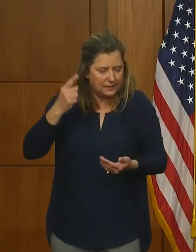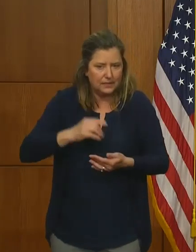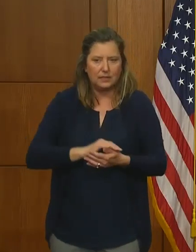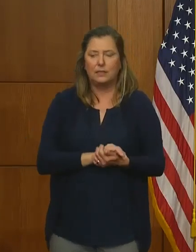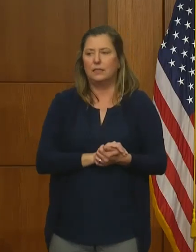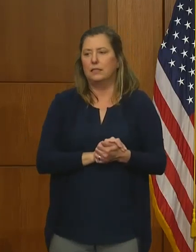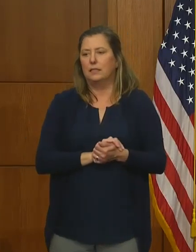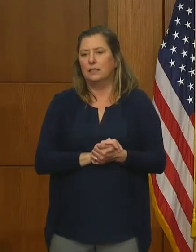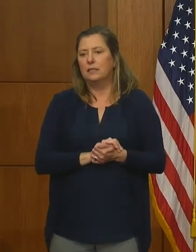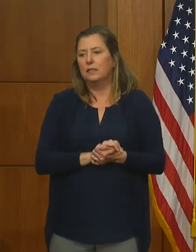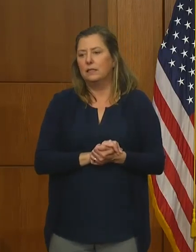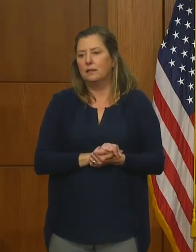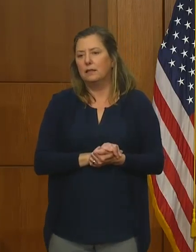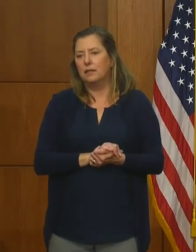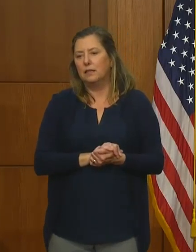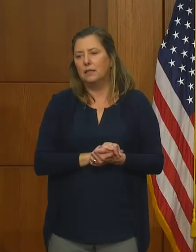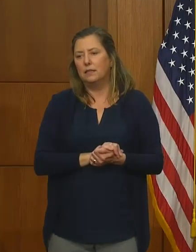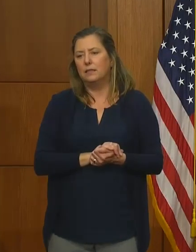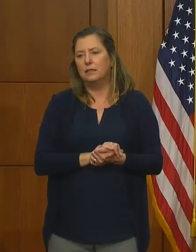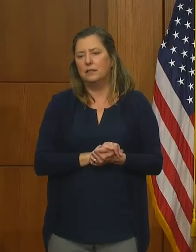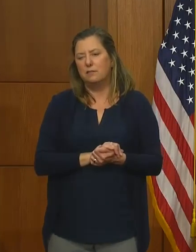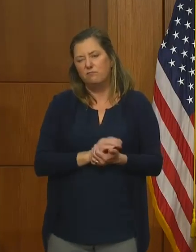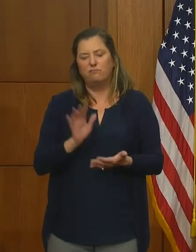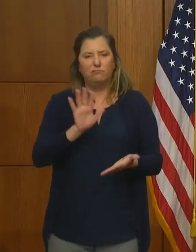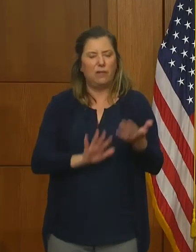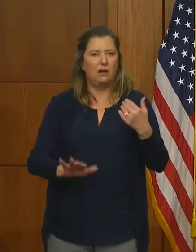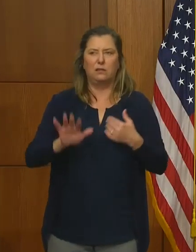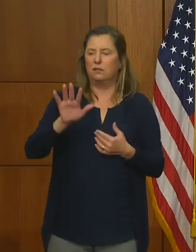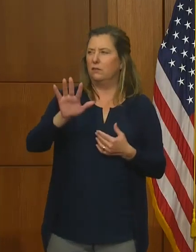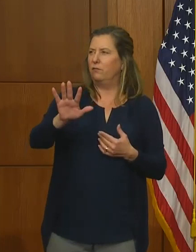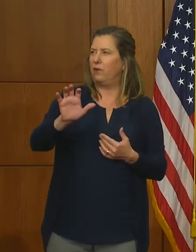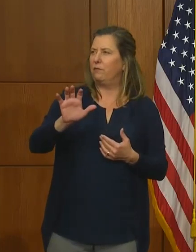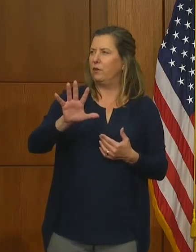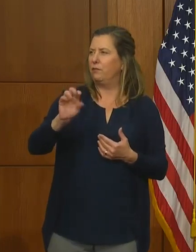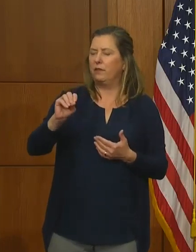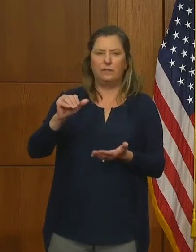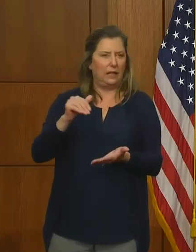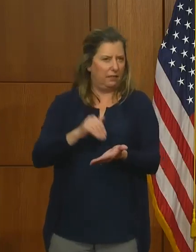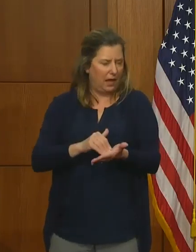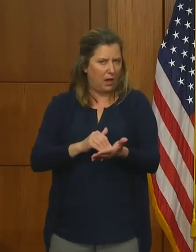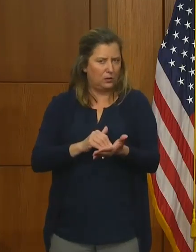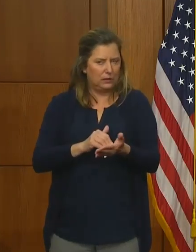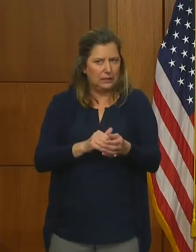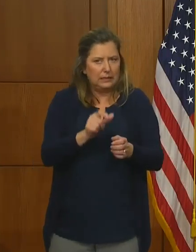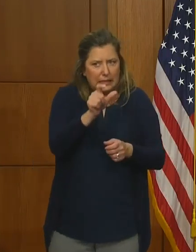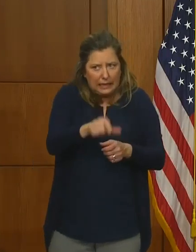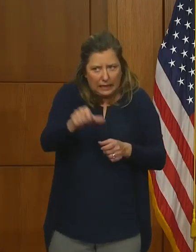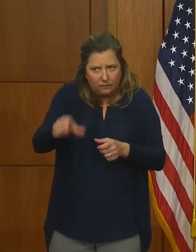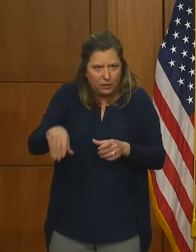ASSISTANCE OF WE HAVE HEAD OF.